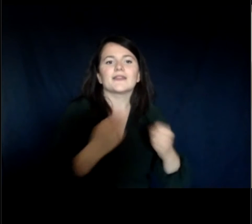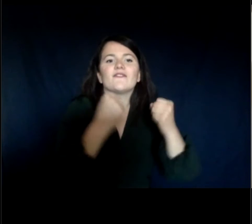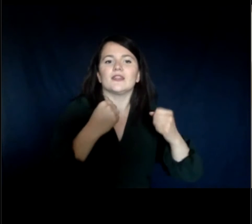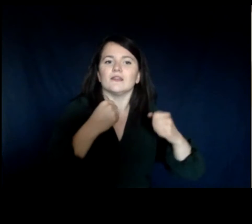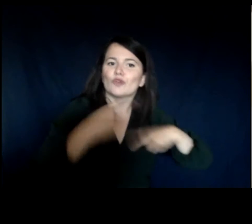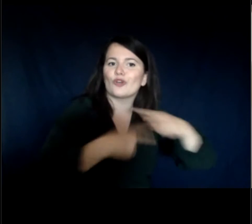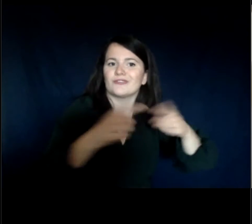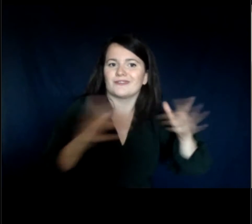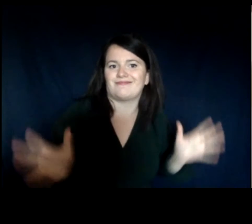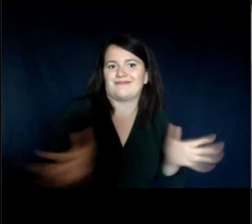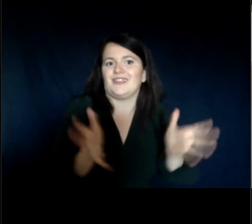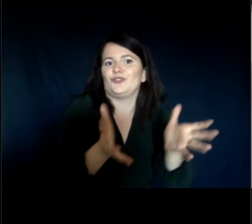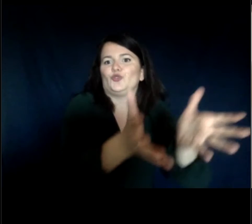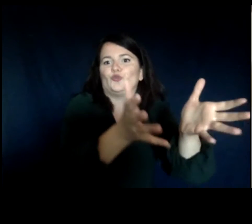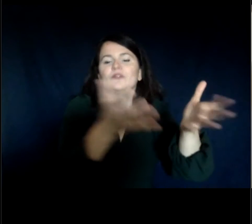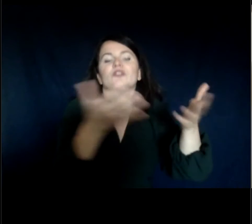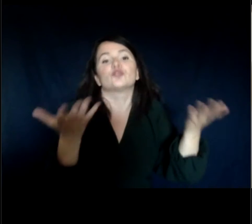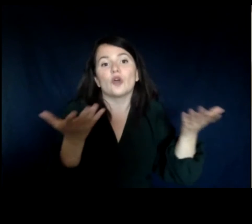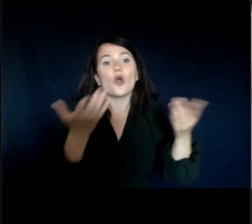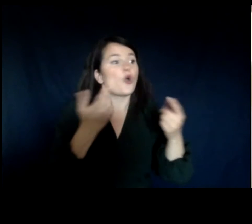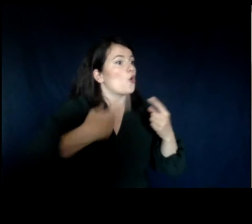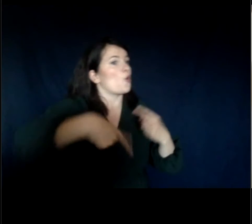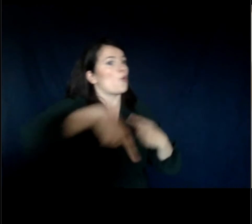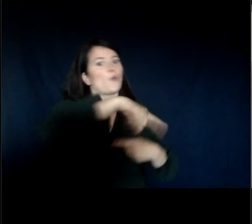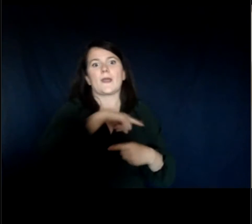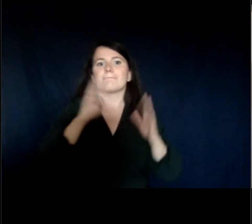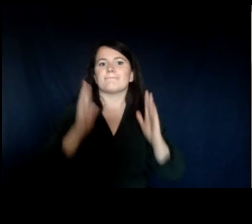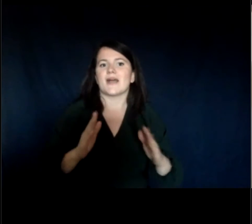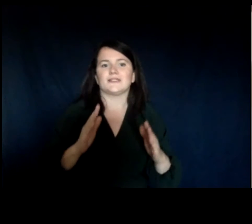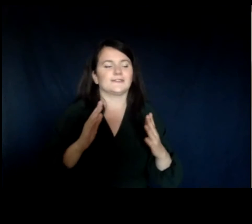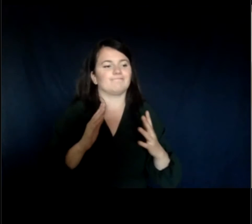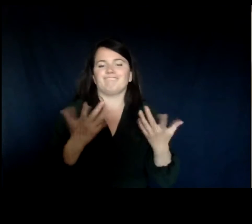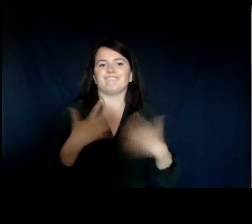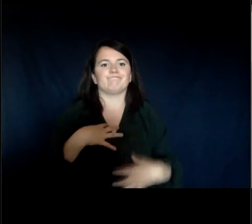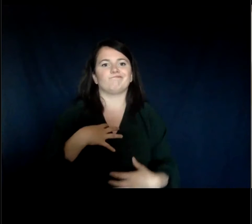We have therefore to adapt and introduce new ways of working.